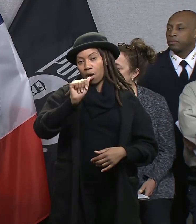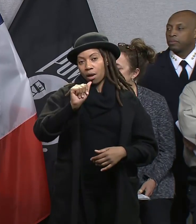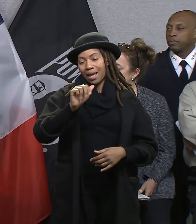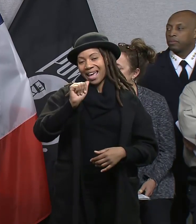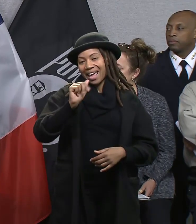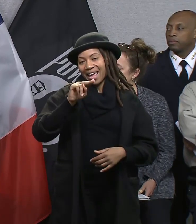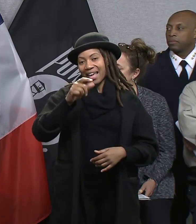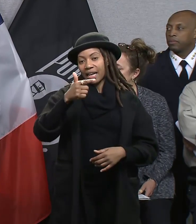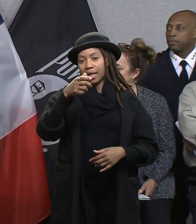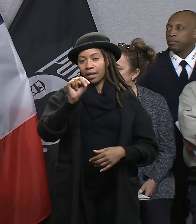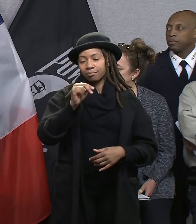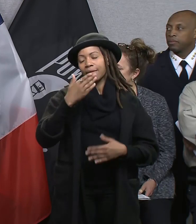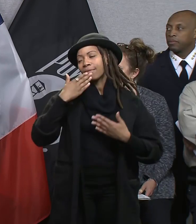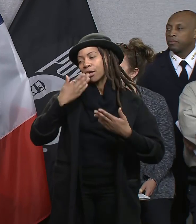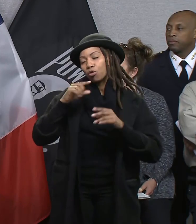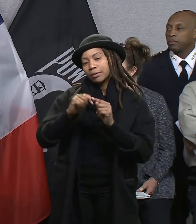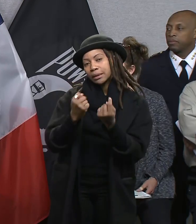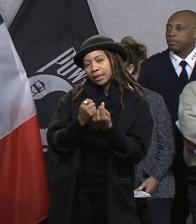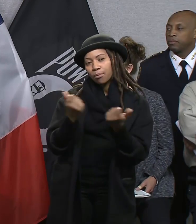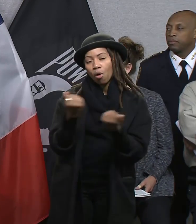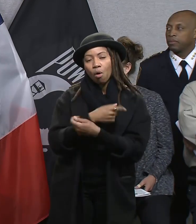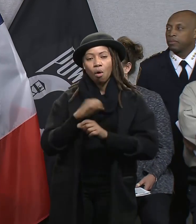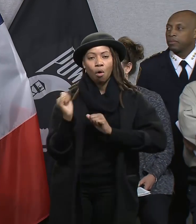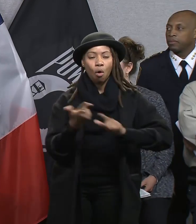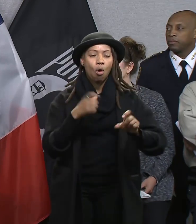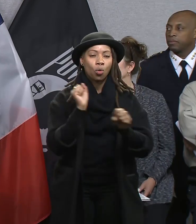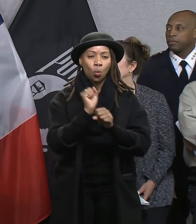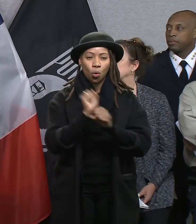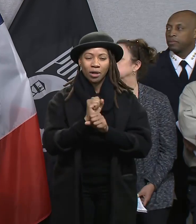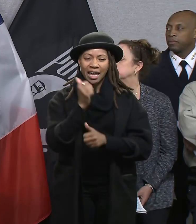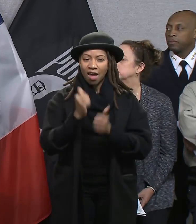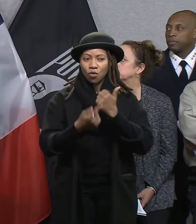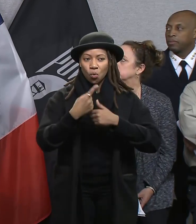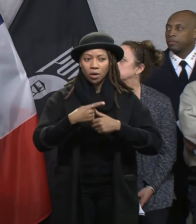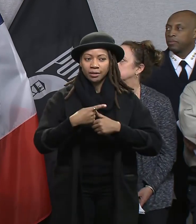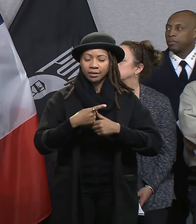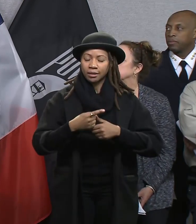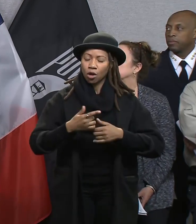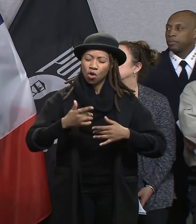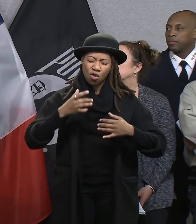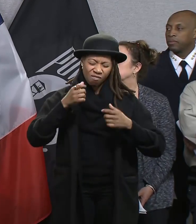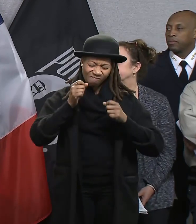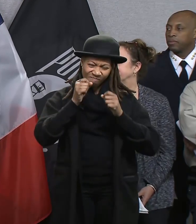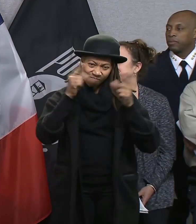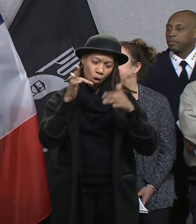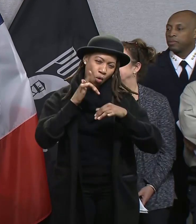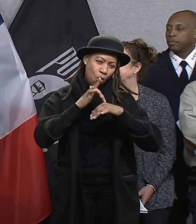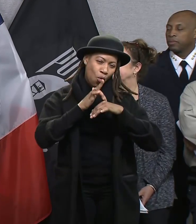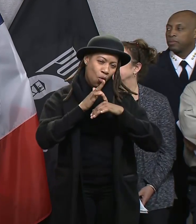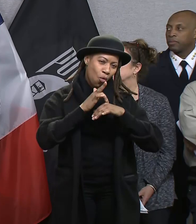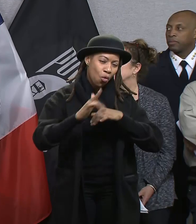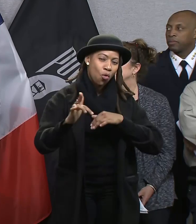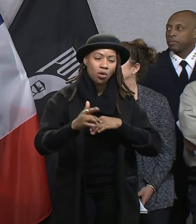119 RIGHT AAWY. WITH THAT I WANT TO TURN TO DEPUTY MAYOR FOR OPERATIONS AND THK ANHER ORF THE WORK THEY'E V